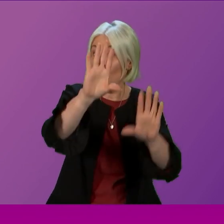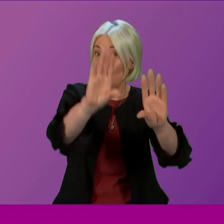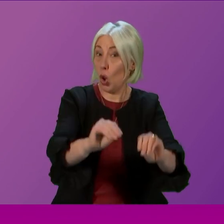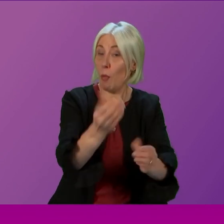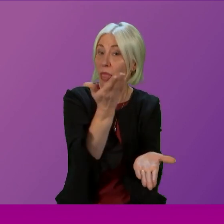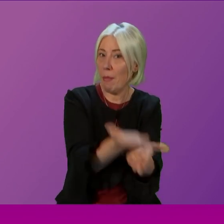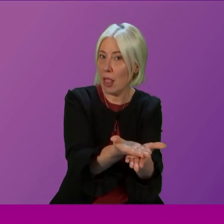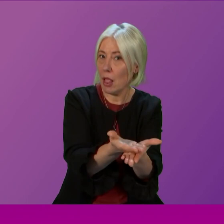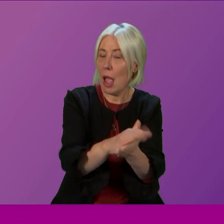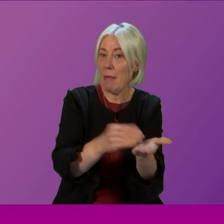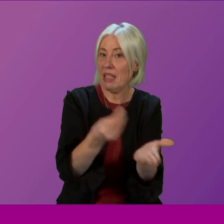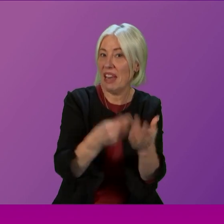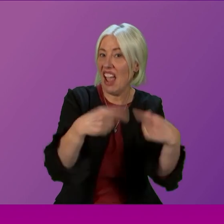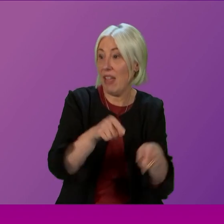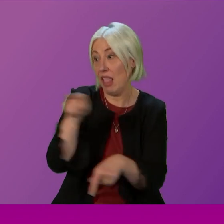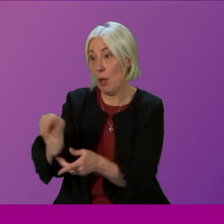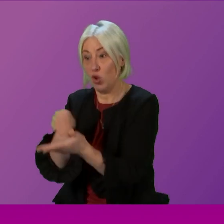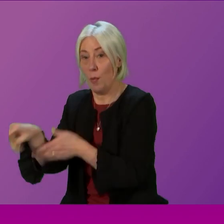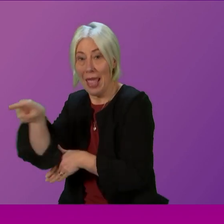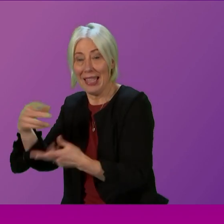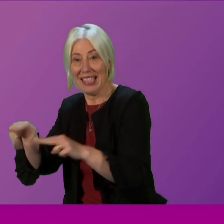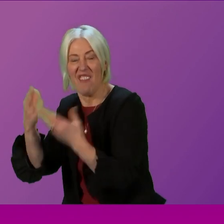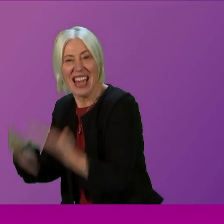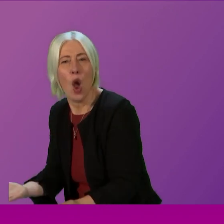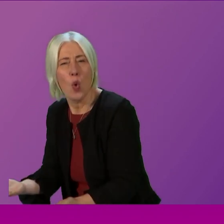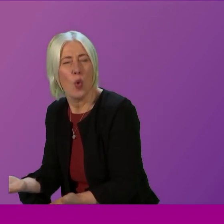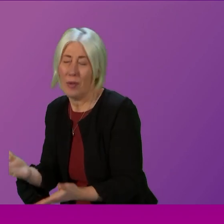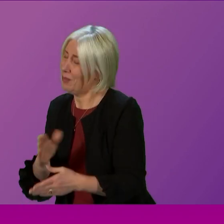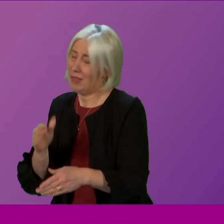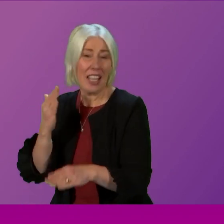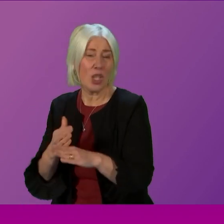we would suddenly free up money now for pay increases. It simply does not work that way.